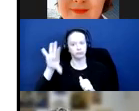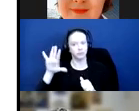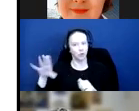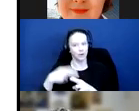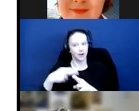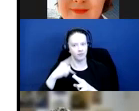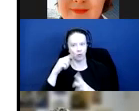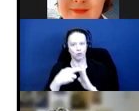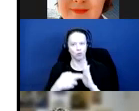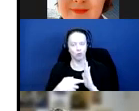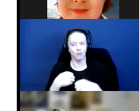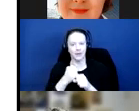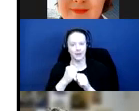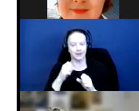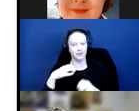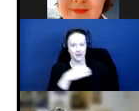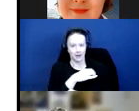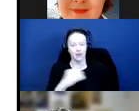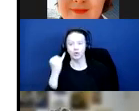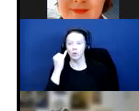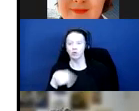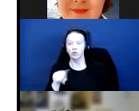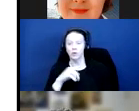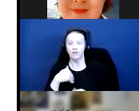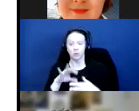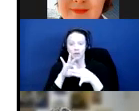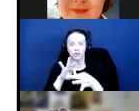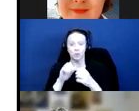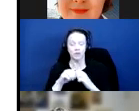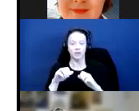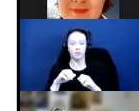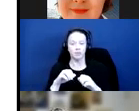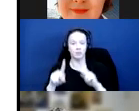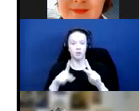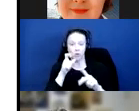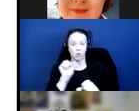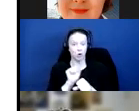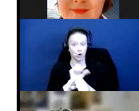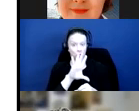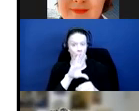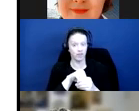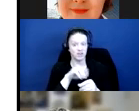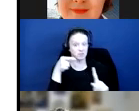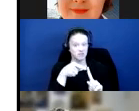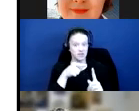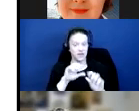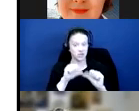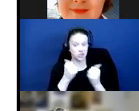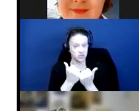If you have relationships with agency staff, they can also help you get connected.